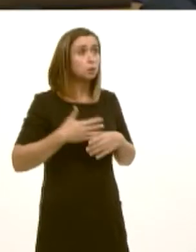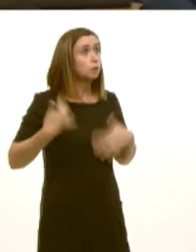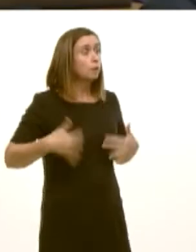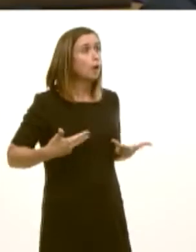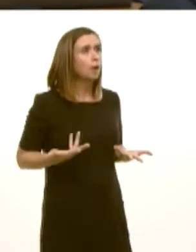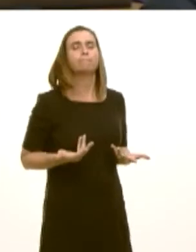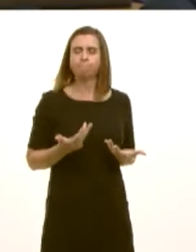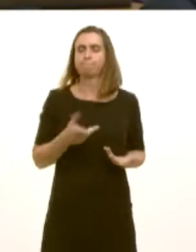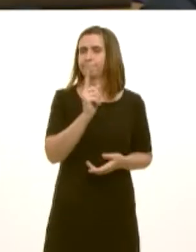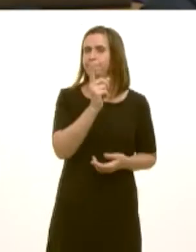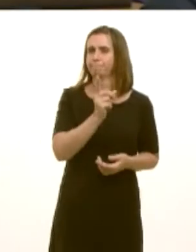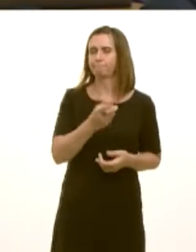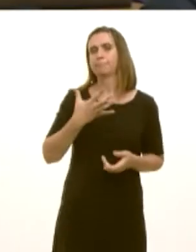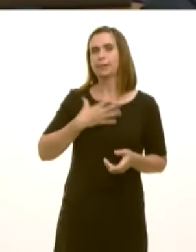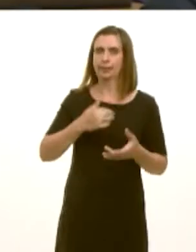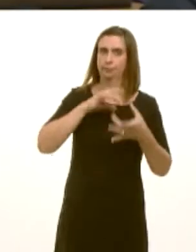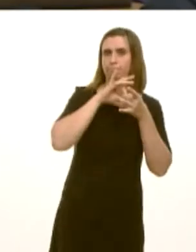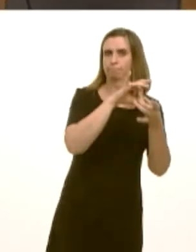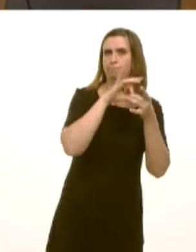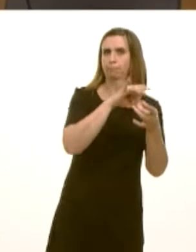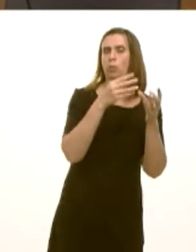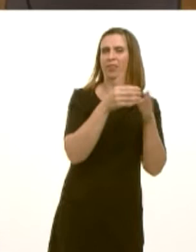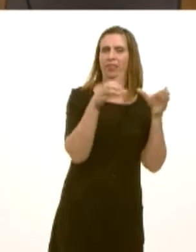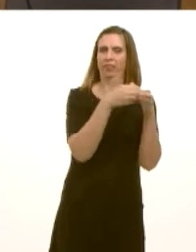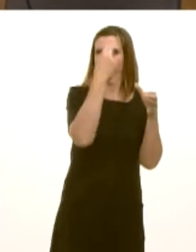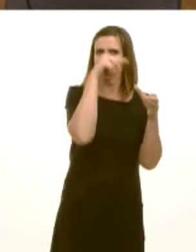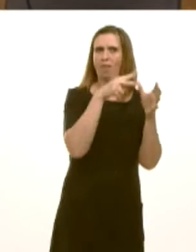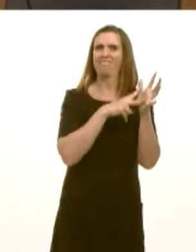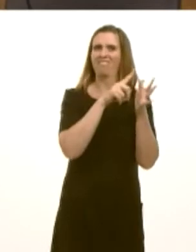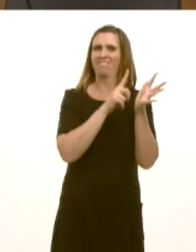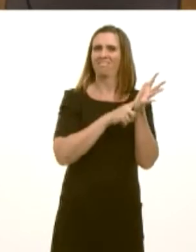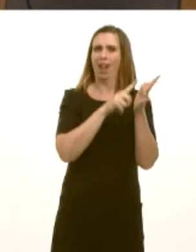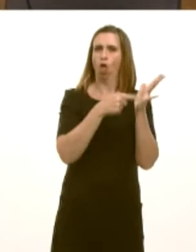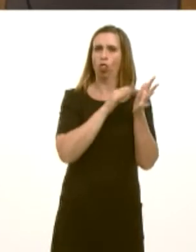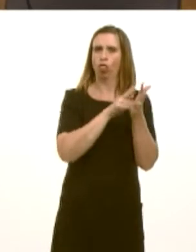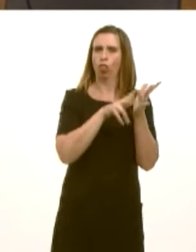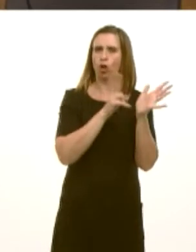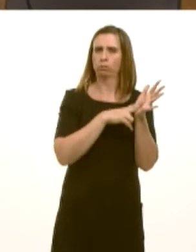We will work with the velothon in future years to make sure that these problems donít occur